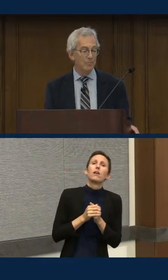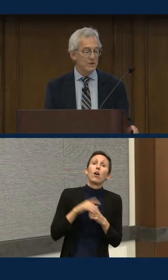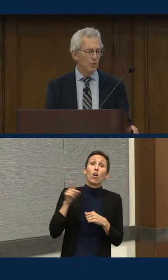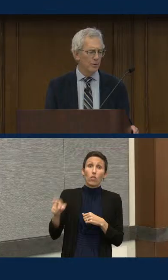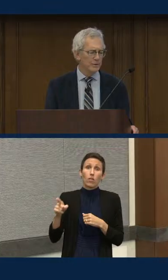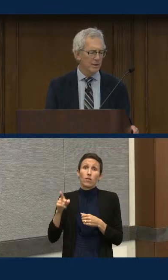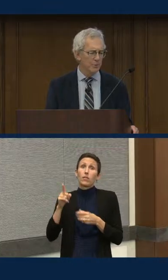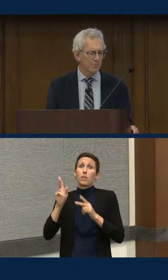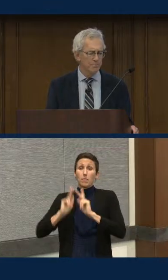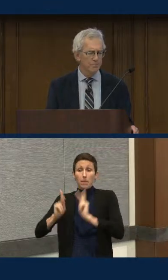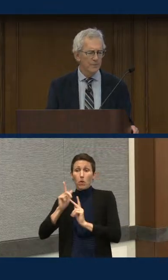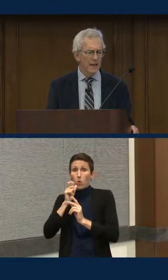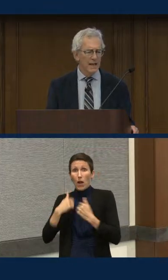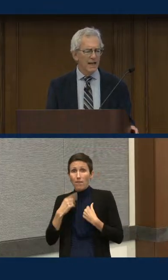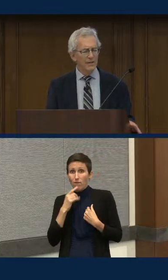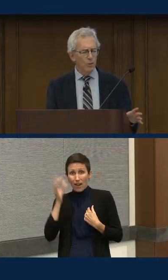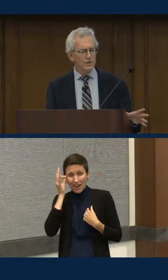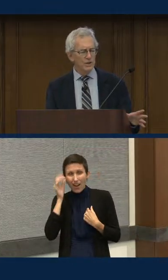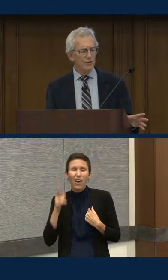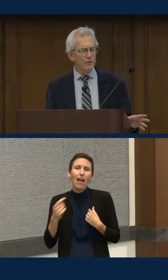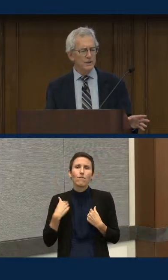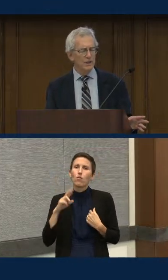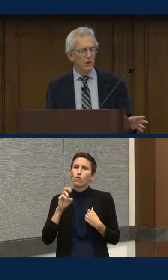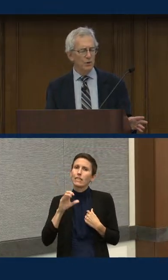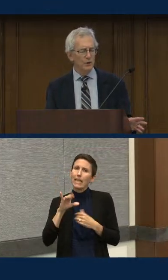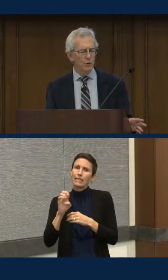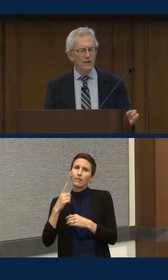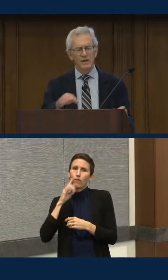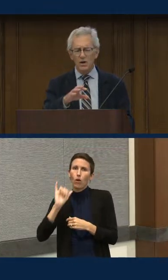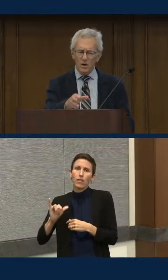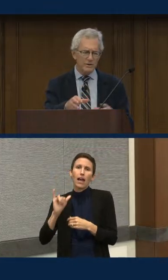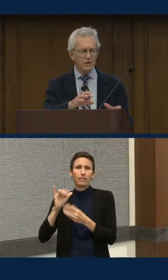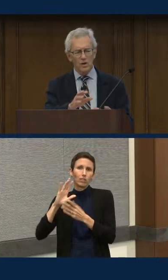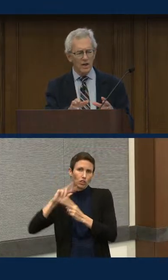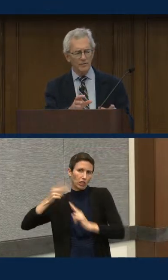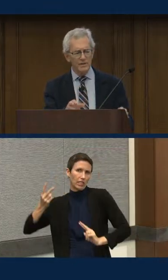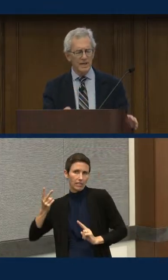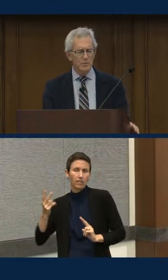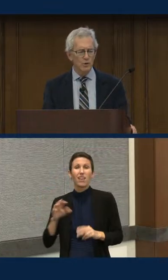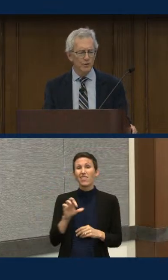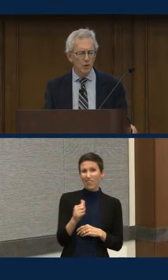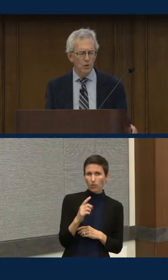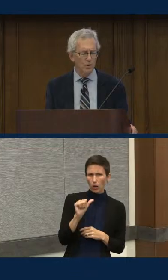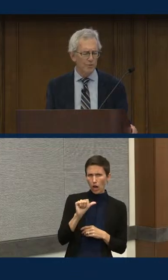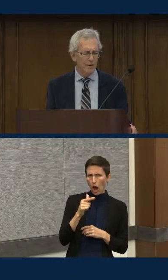homozygosis for MC1 receptor.